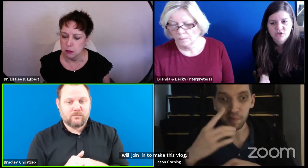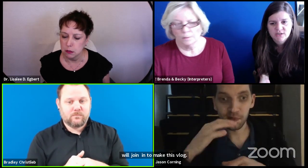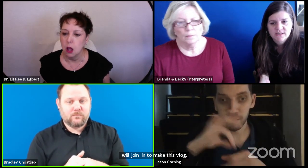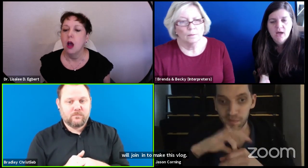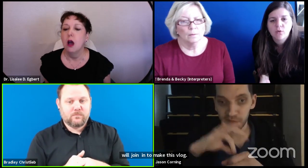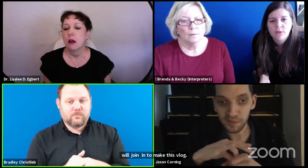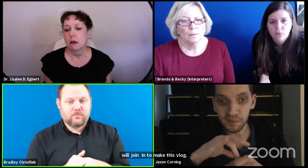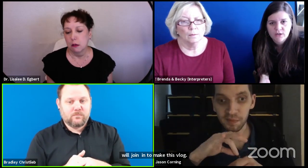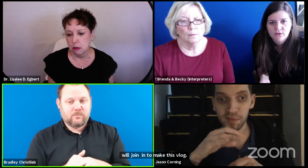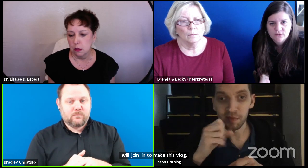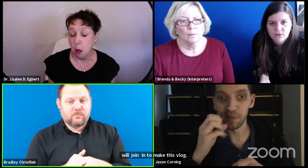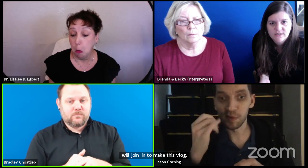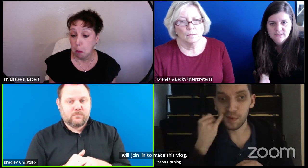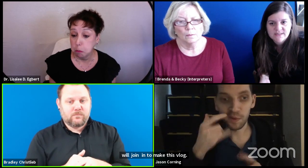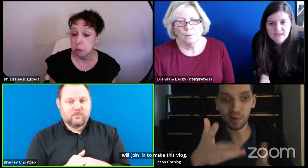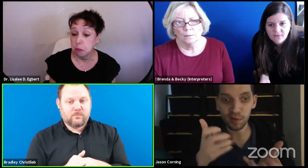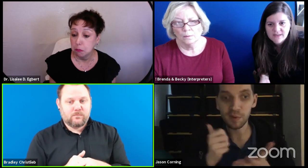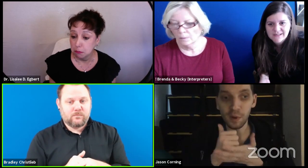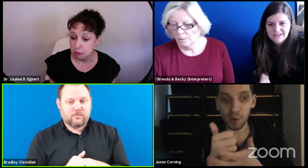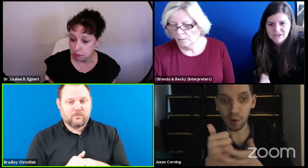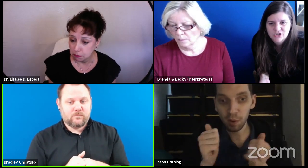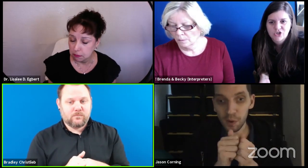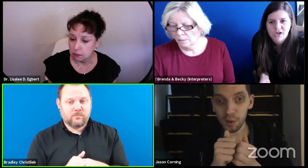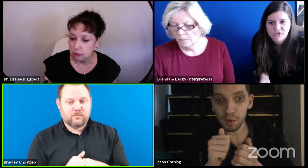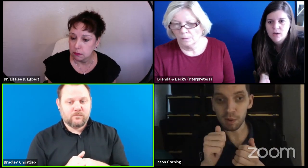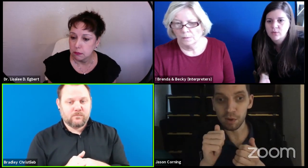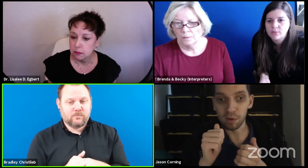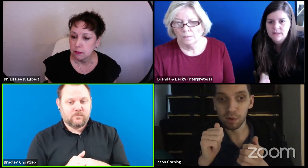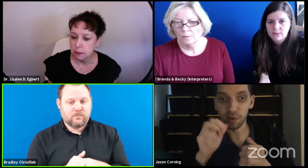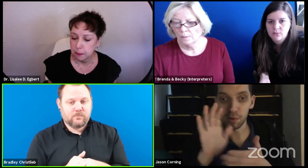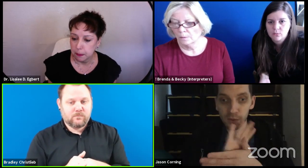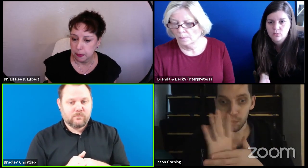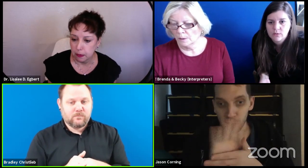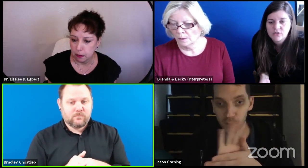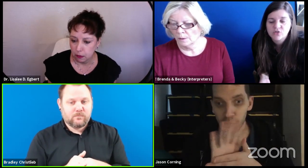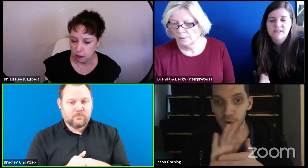judges? I will be working those four days myself as an election judge, so I would be interested